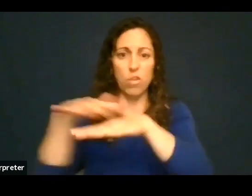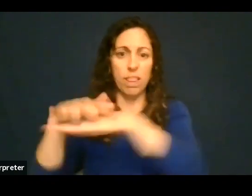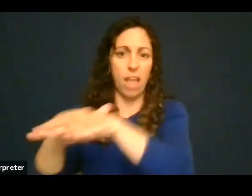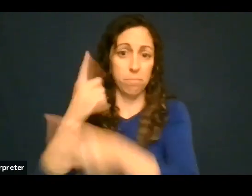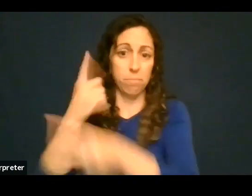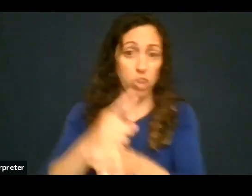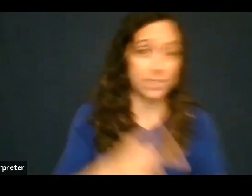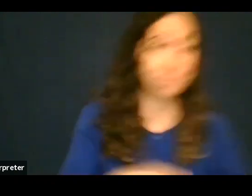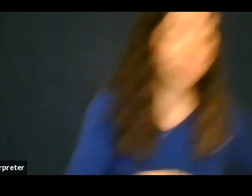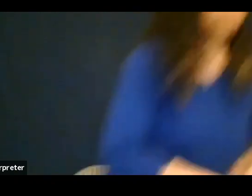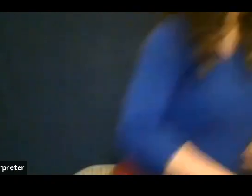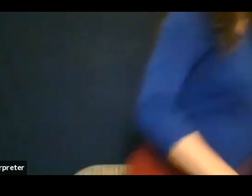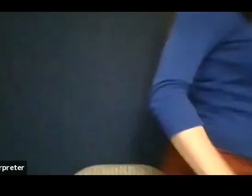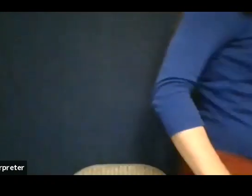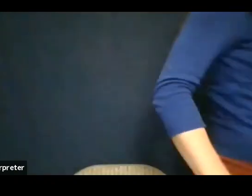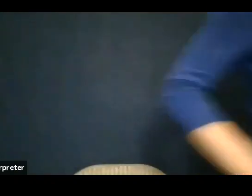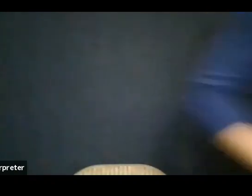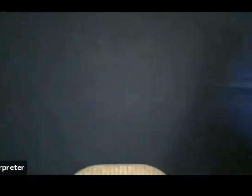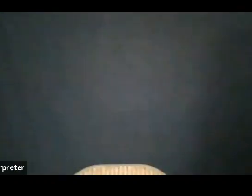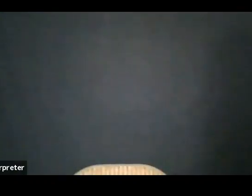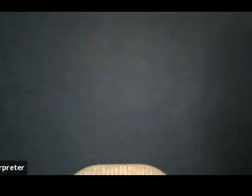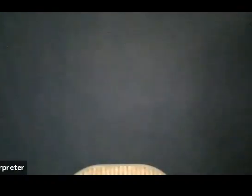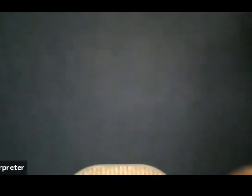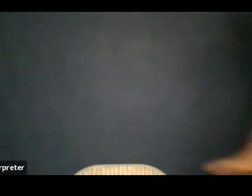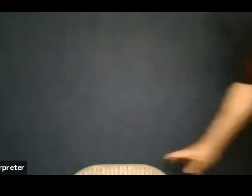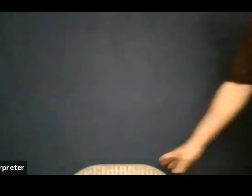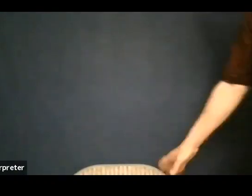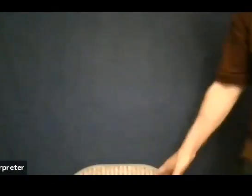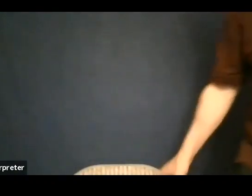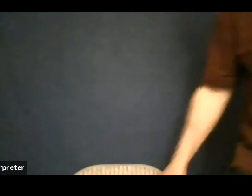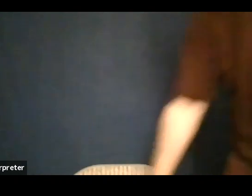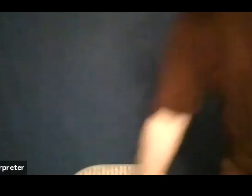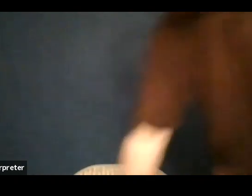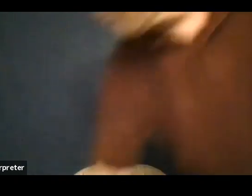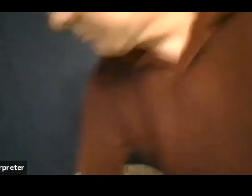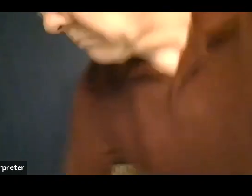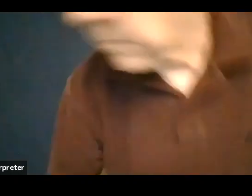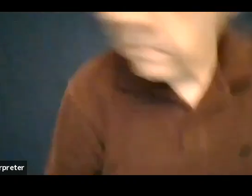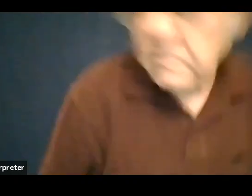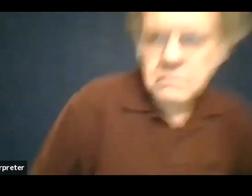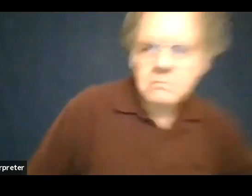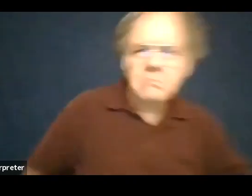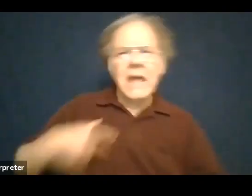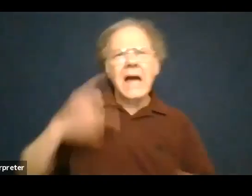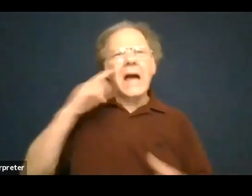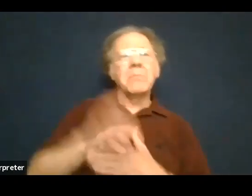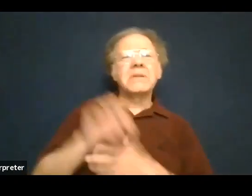I don't want to speak for the clinical trial investigators or the sponsors.